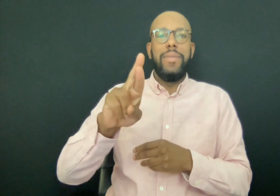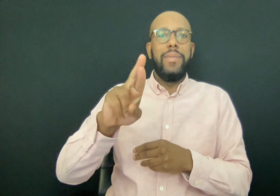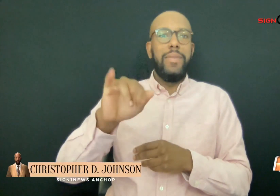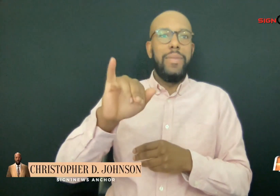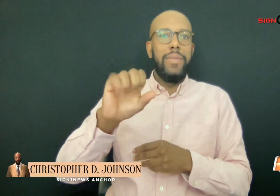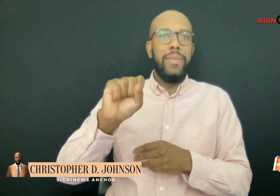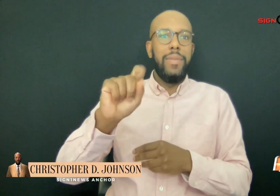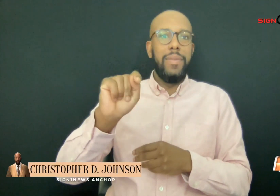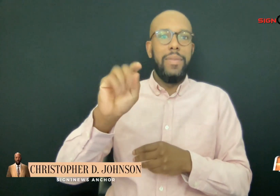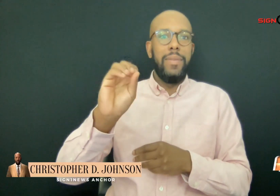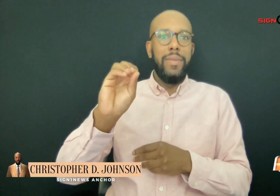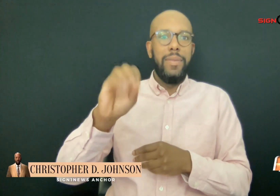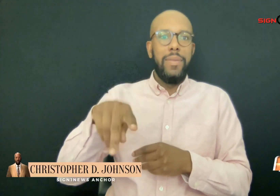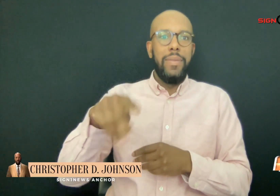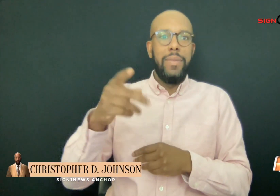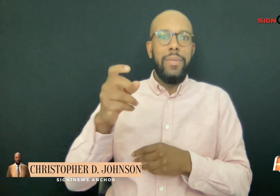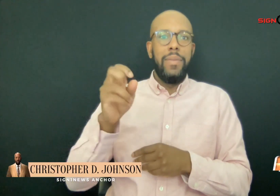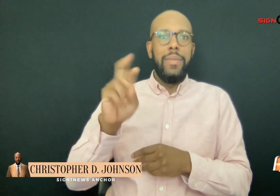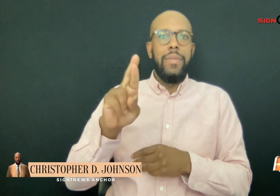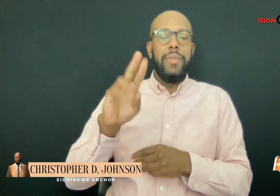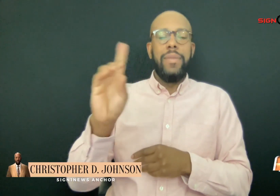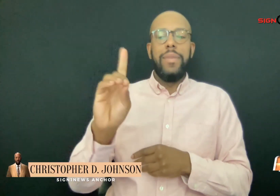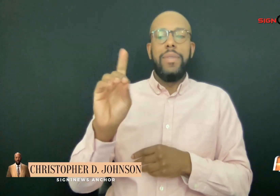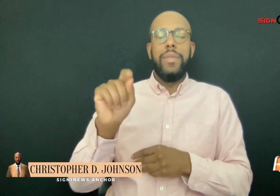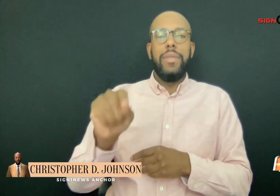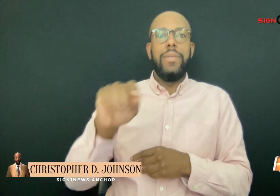I'm Sign1News anchor Christopher D Johnson